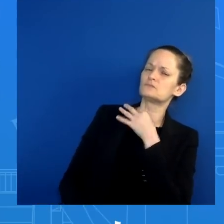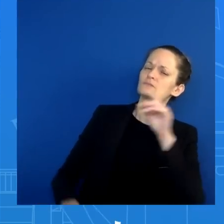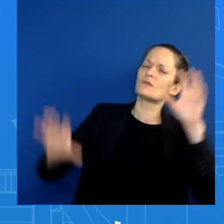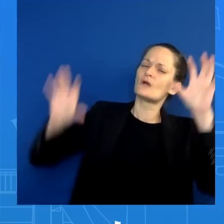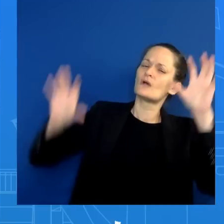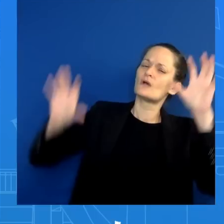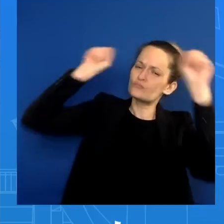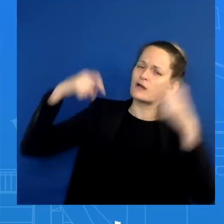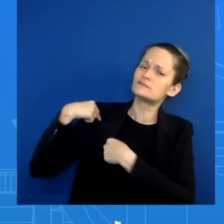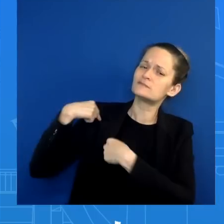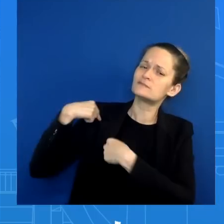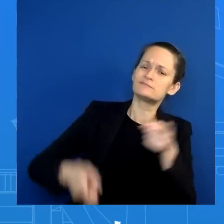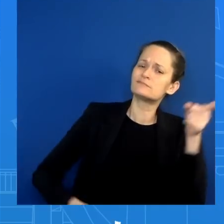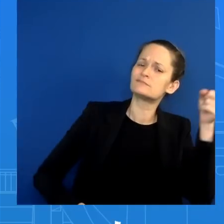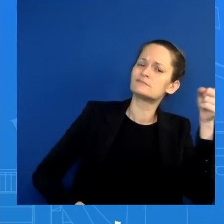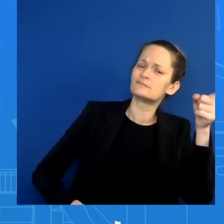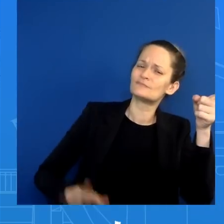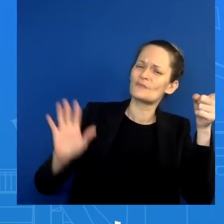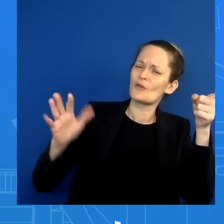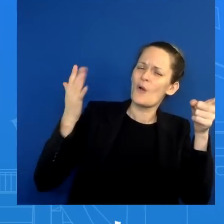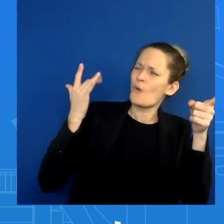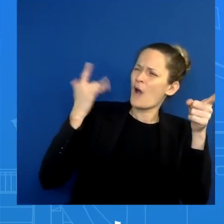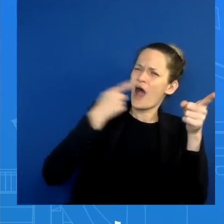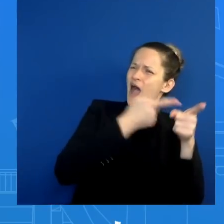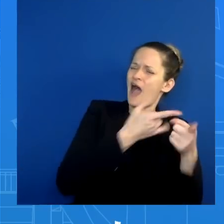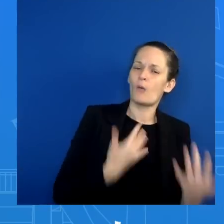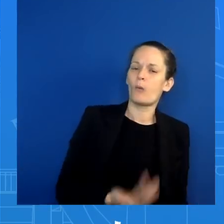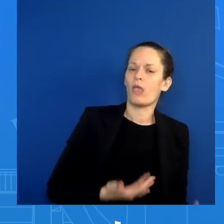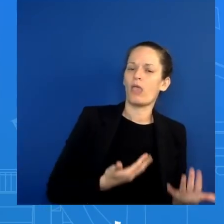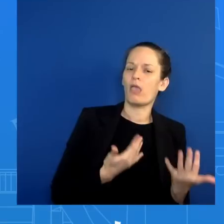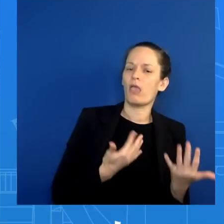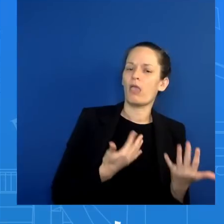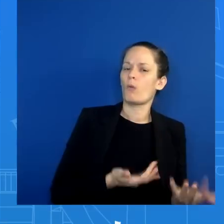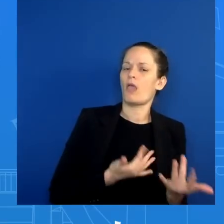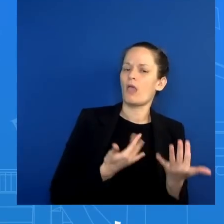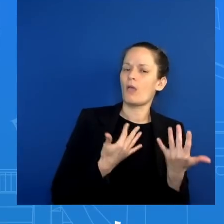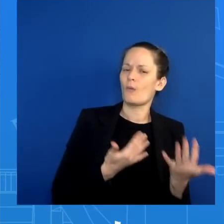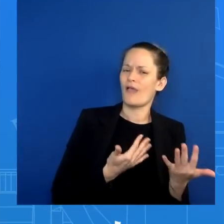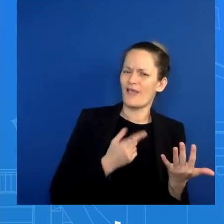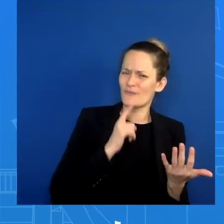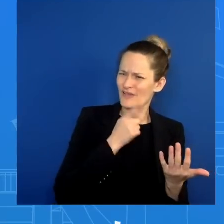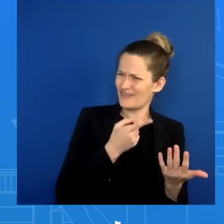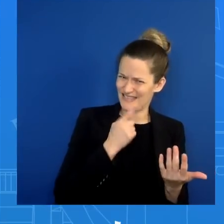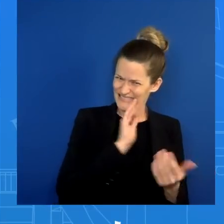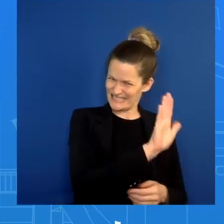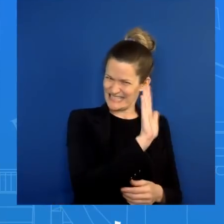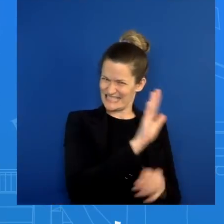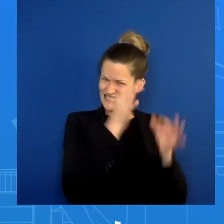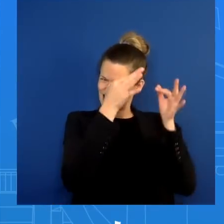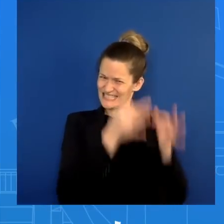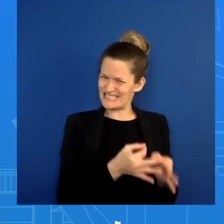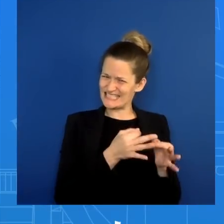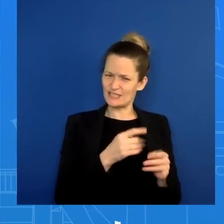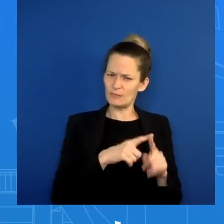In other words, he dragged out this decision for a long time. Was he concerned about inflation? Was he you know, why didn't he make this call back in?